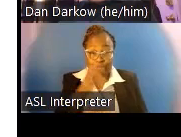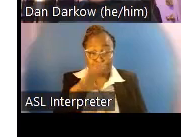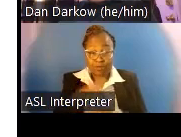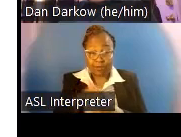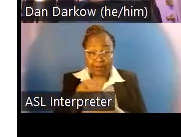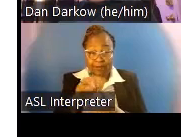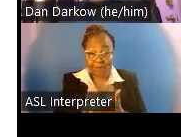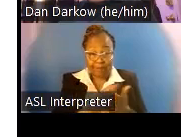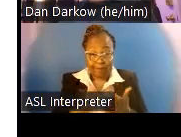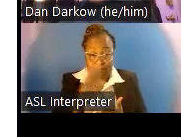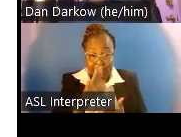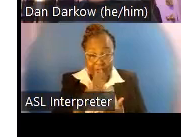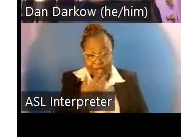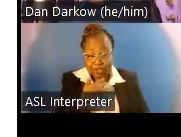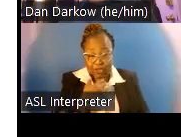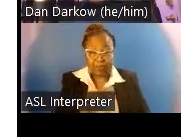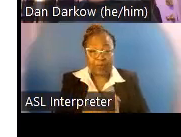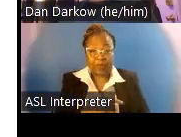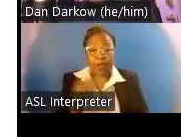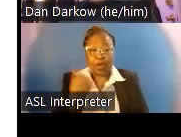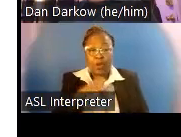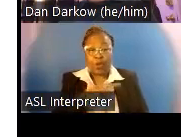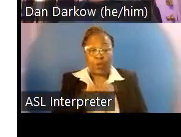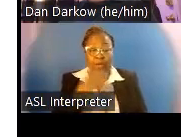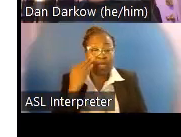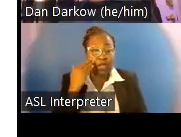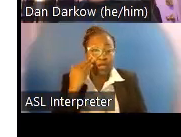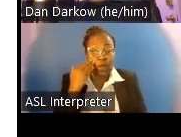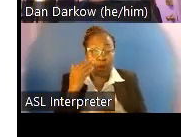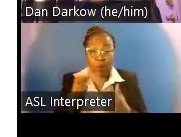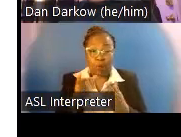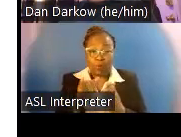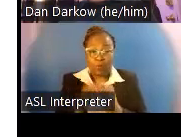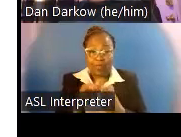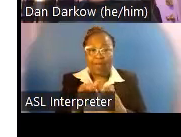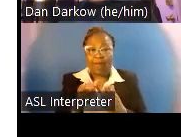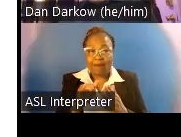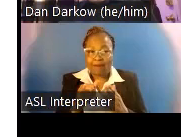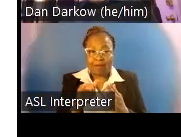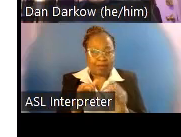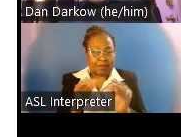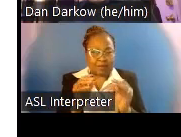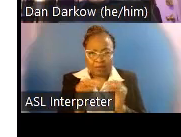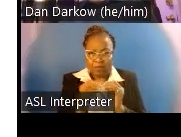And we know this disavows is even greater among students of color.